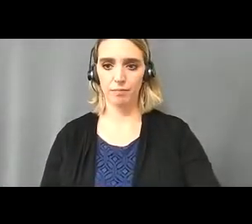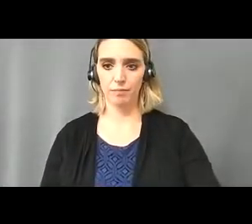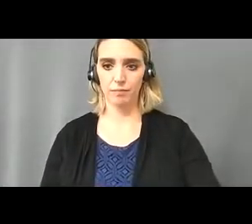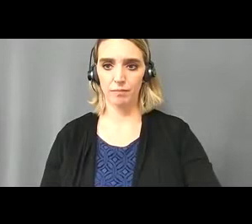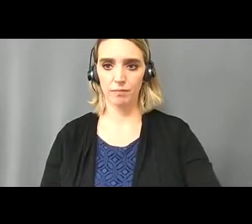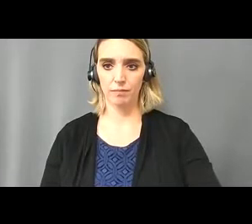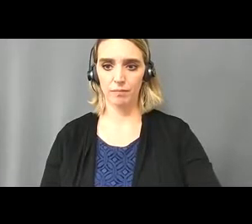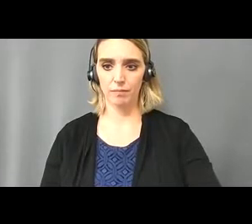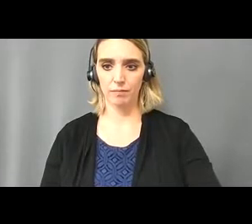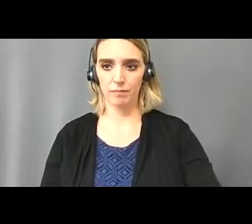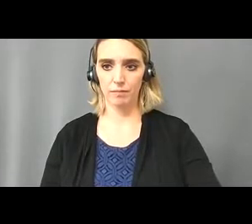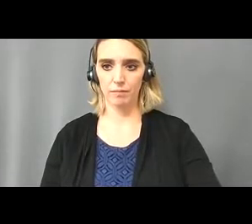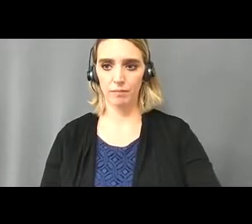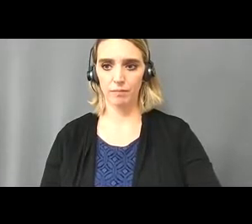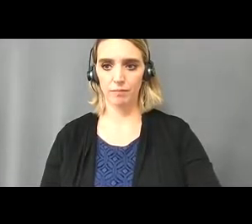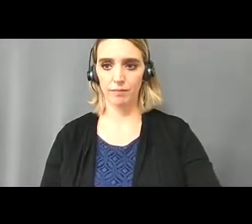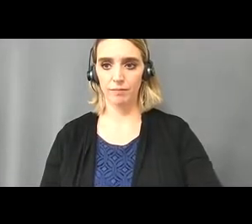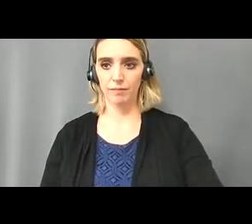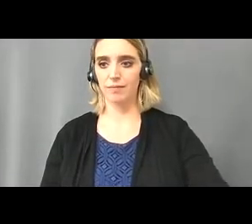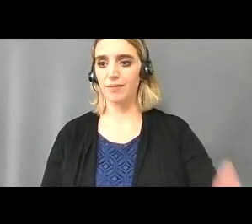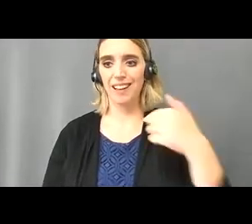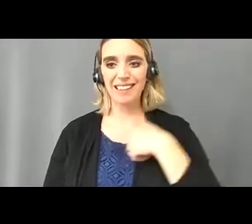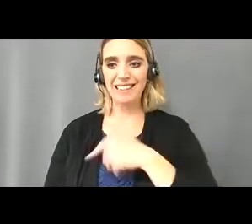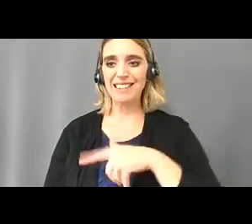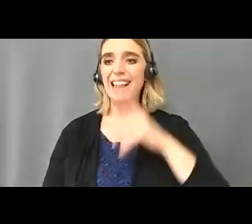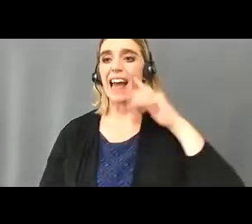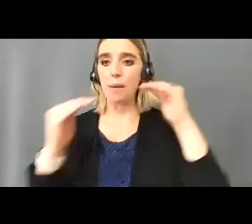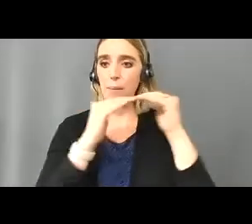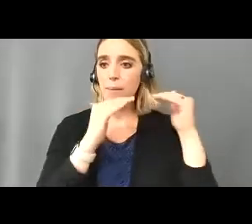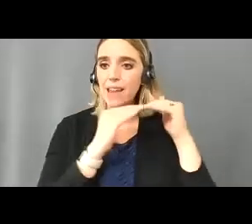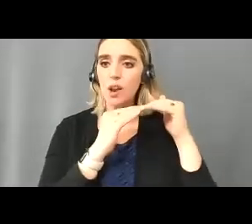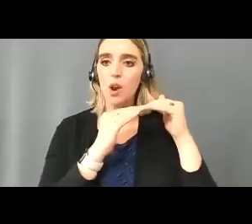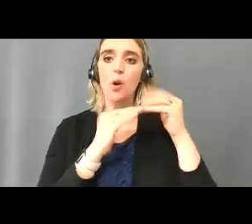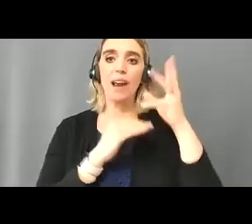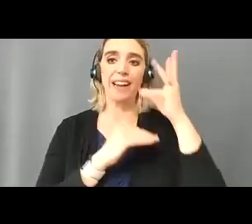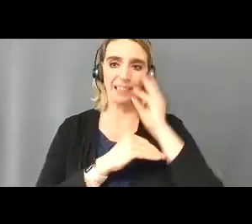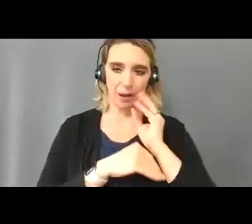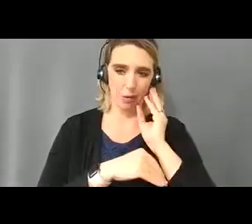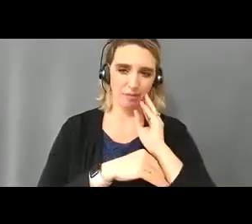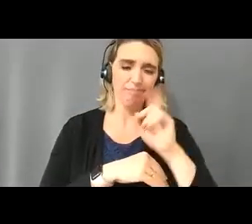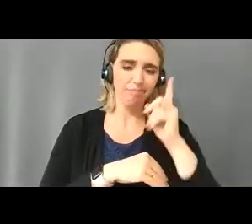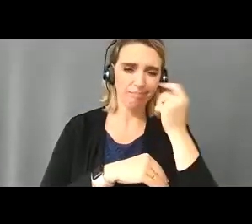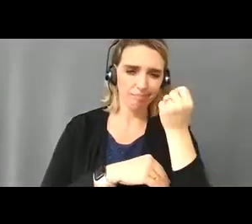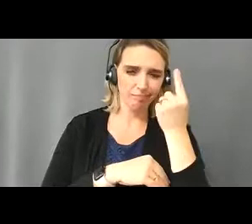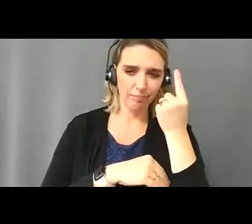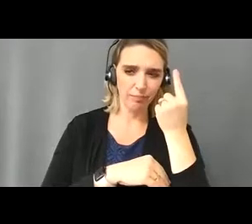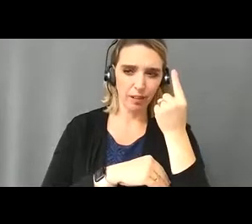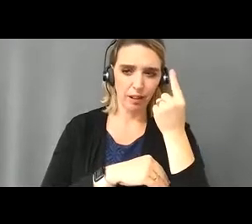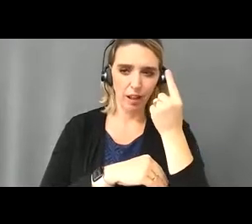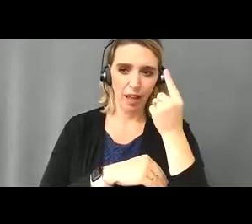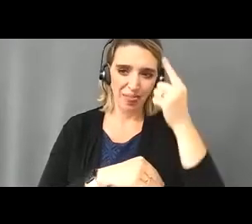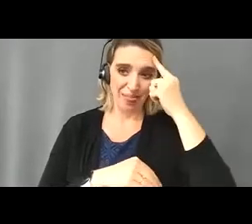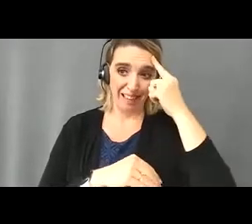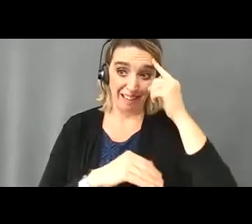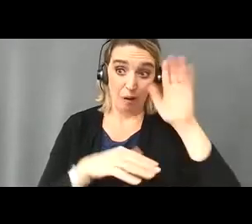We really are all about the peer experience. And I know you guys get that, because I suspect everybody on this call